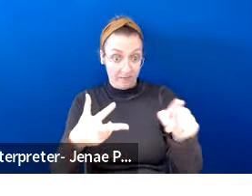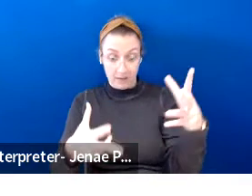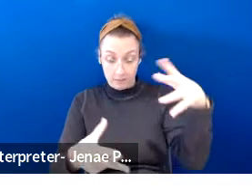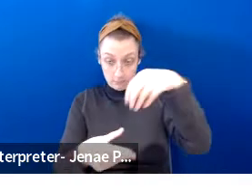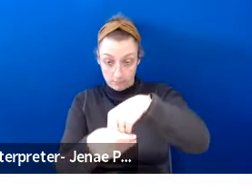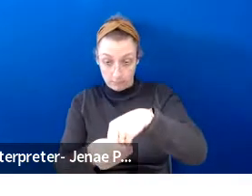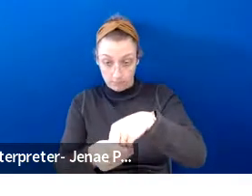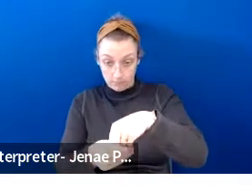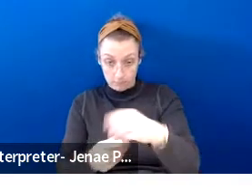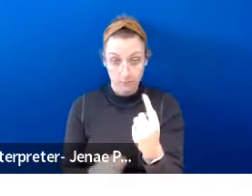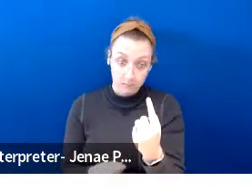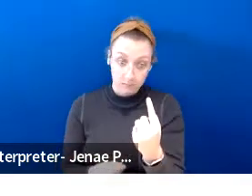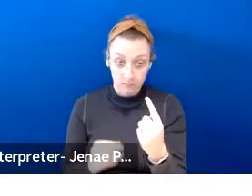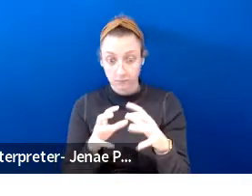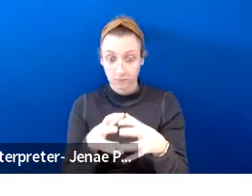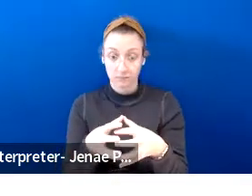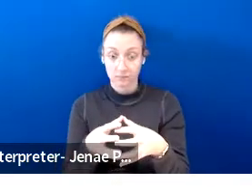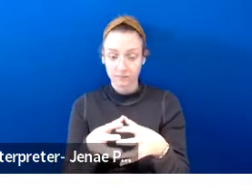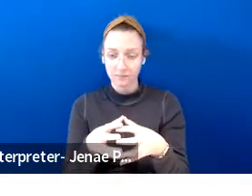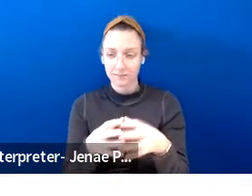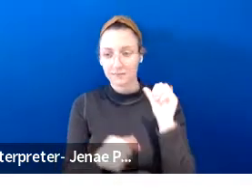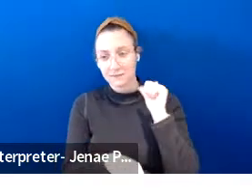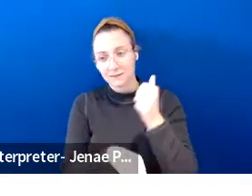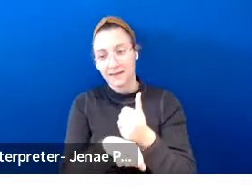have us create higher hope within ourselves.